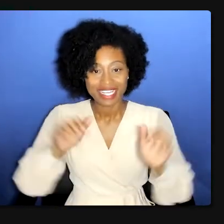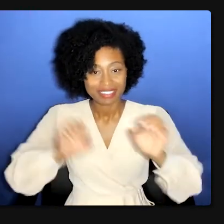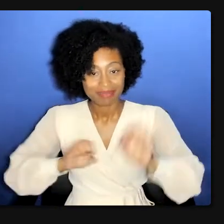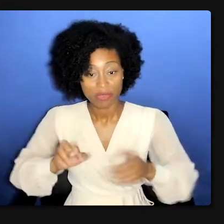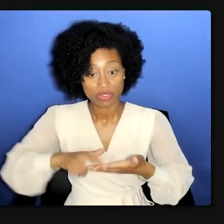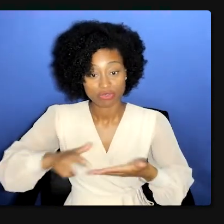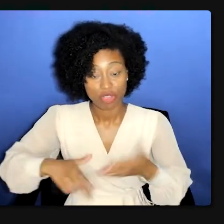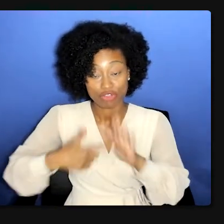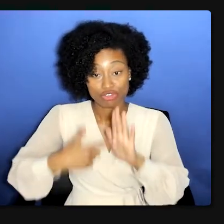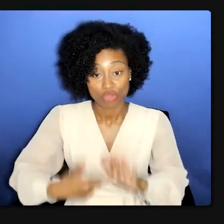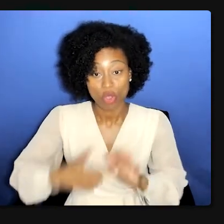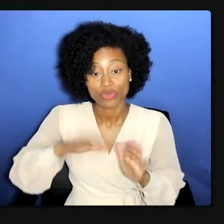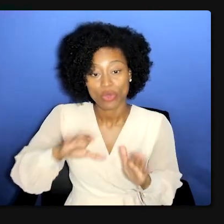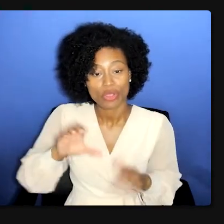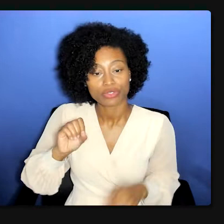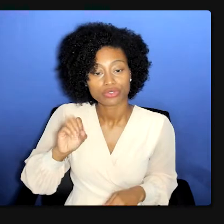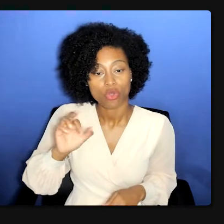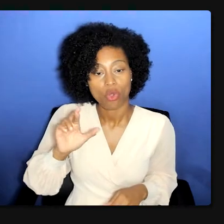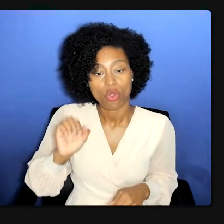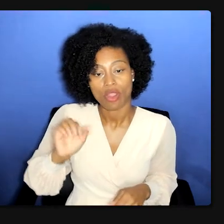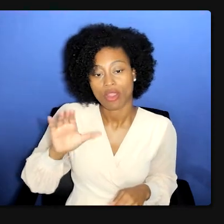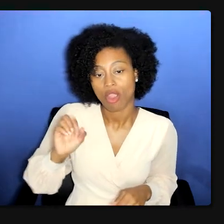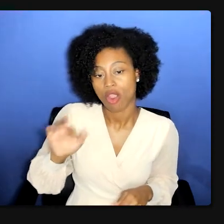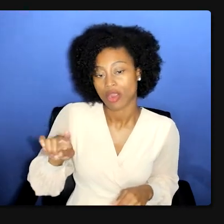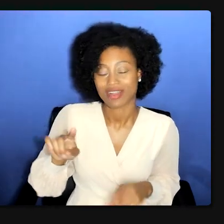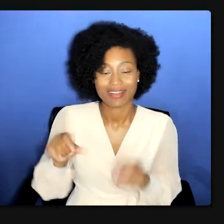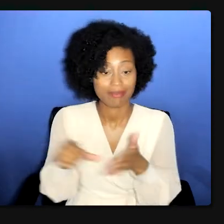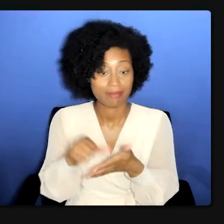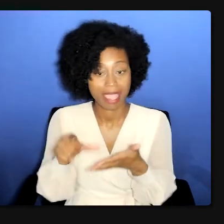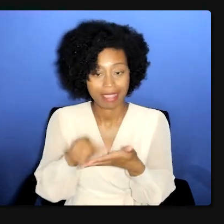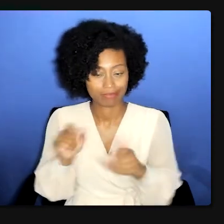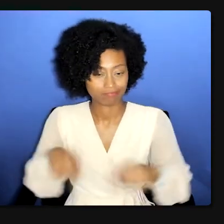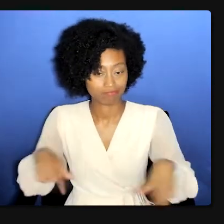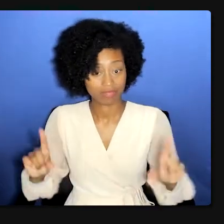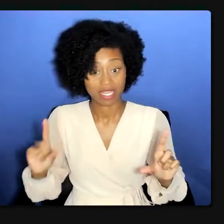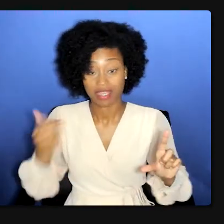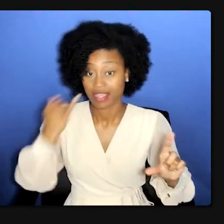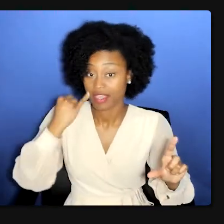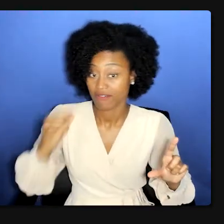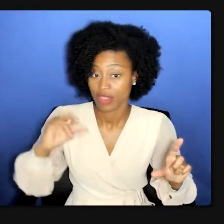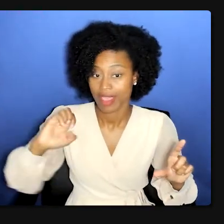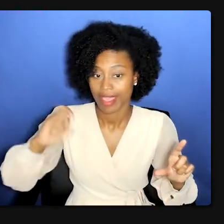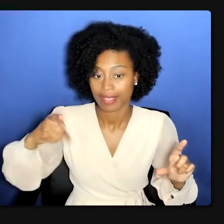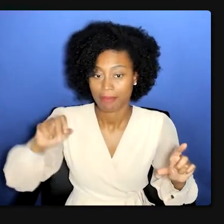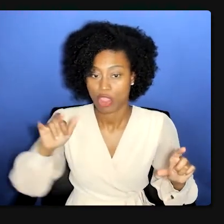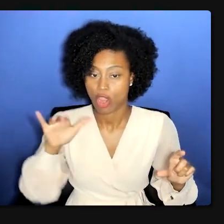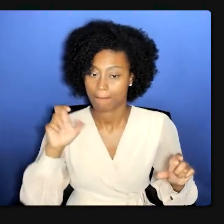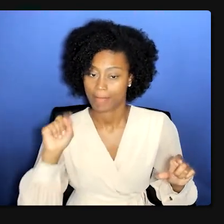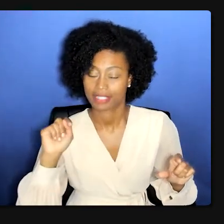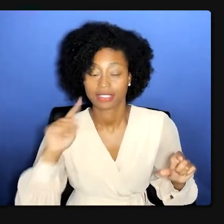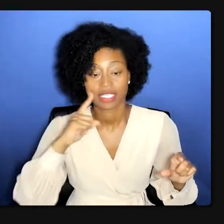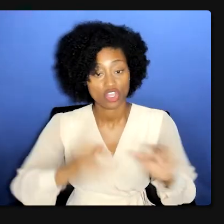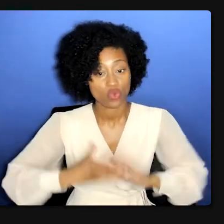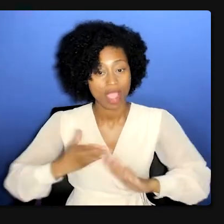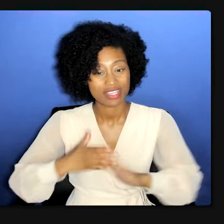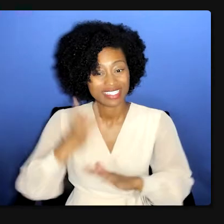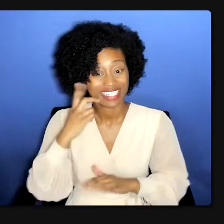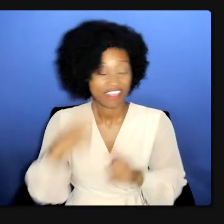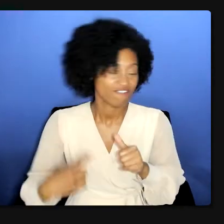So experiments' results are shown on the scorecard page, and once you have an experiment running, you'll be able to see your first scorecard